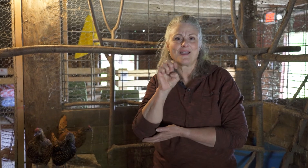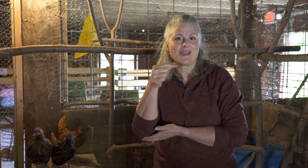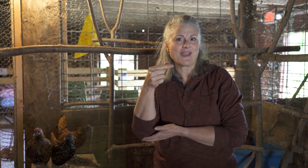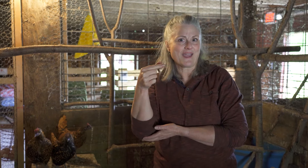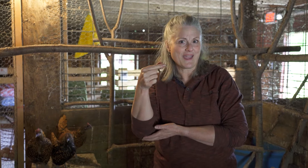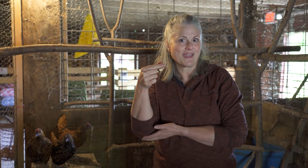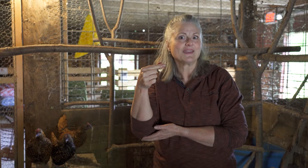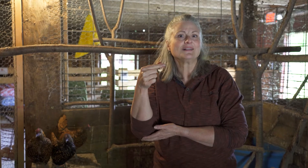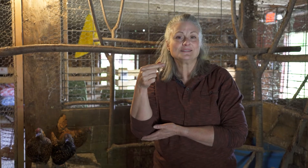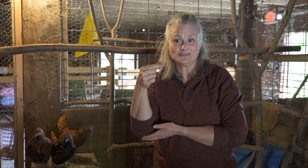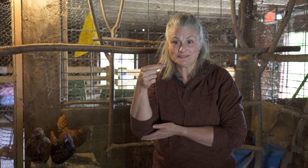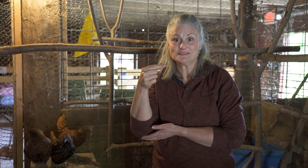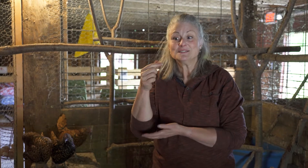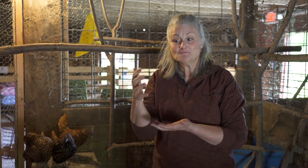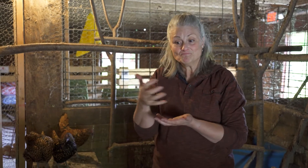We can gather eggs from the chicken